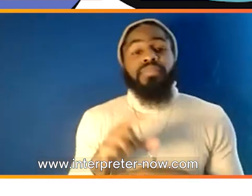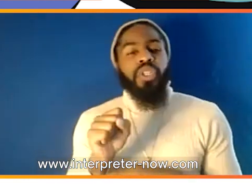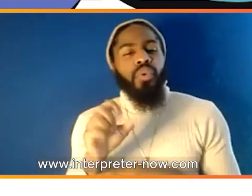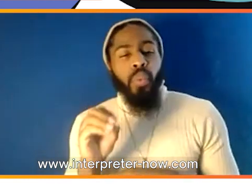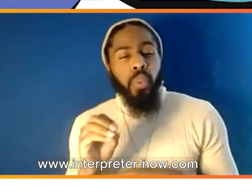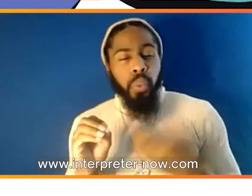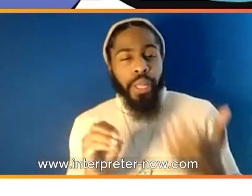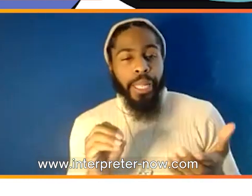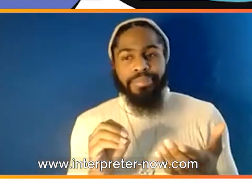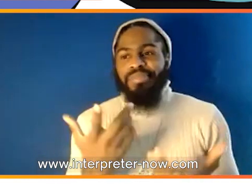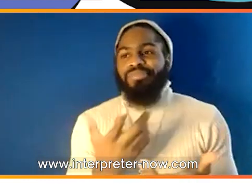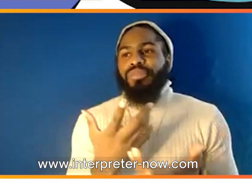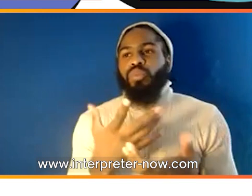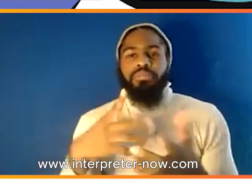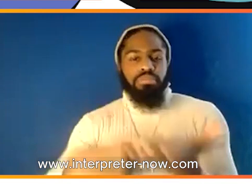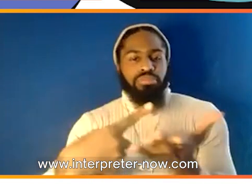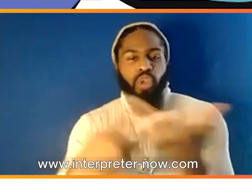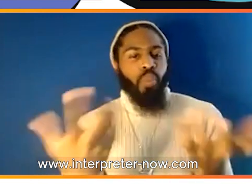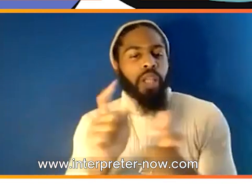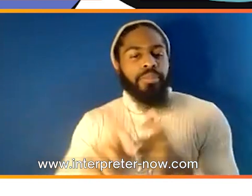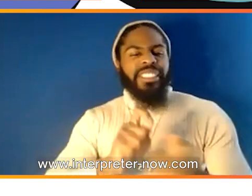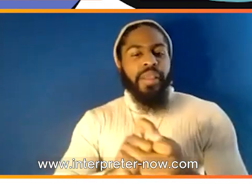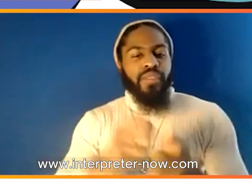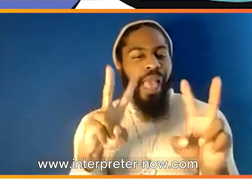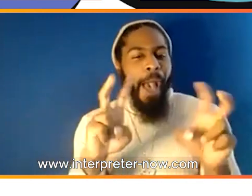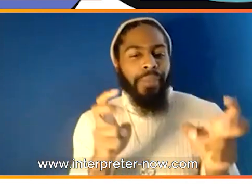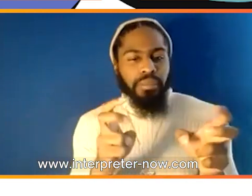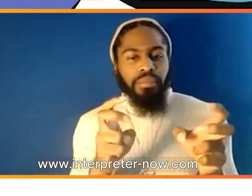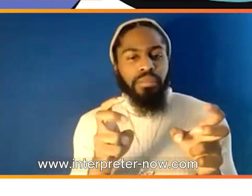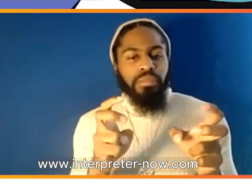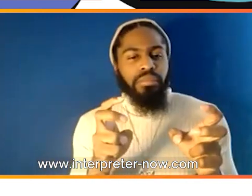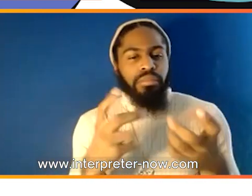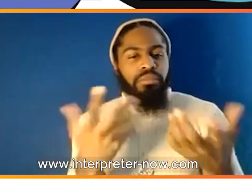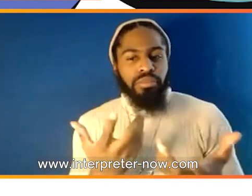specific topics, come back and share with a greater group. There was a woman in there,